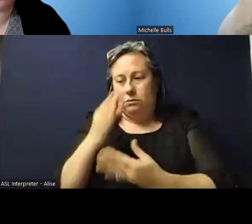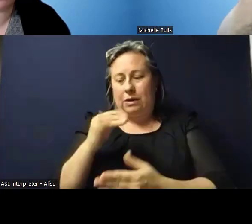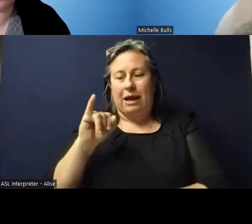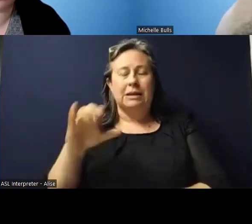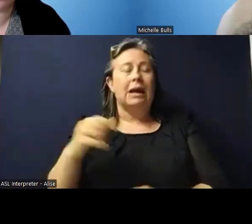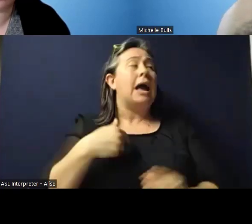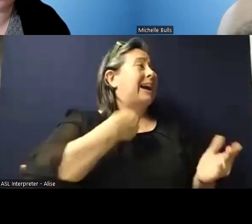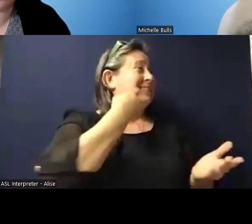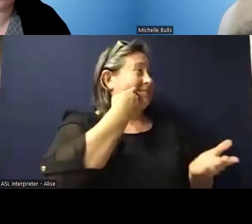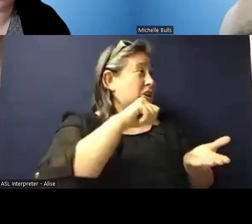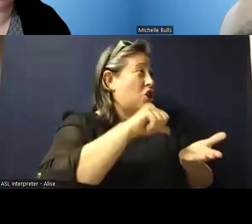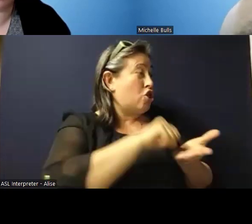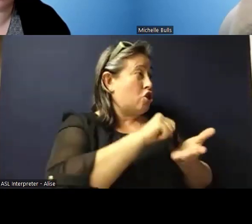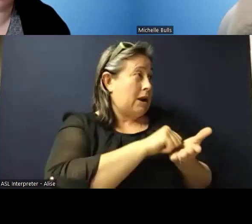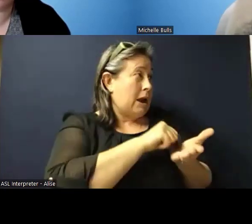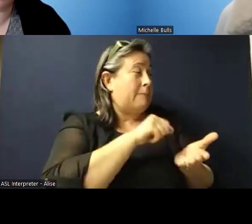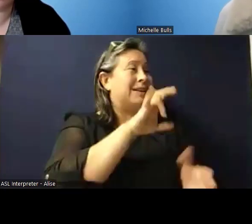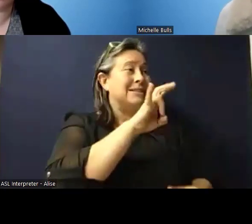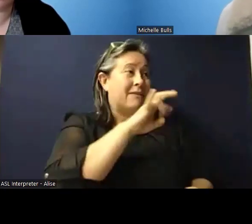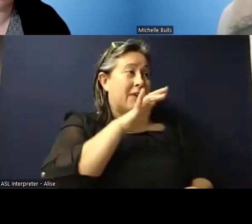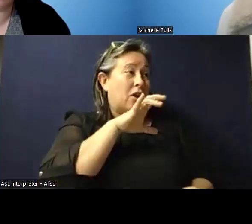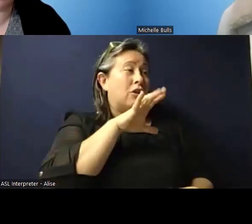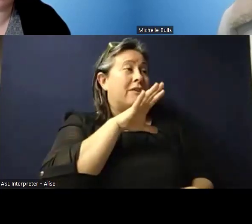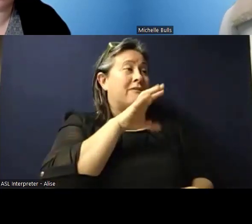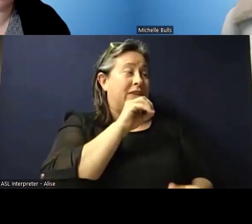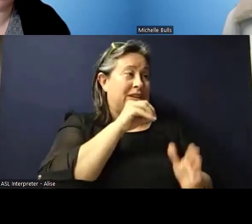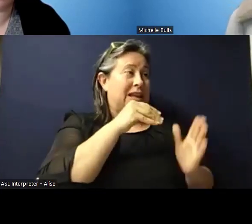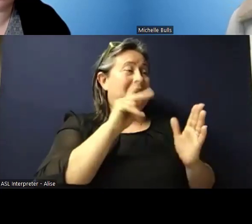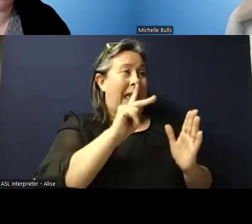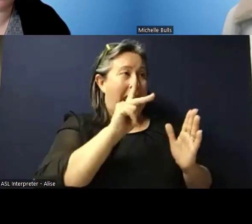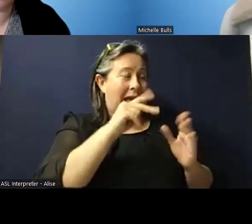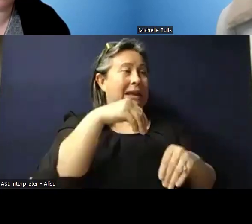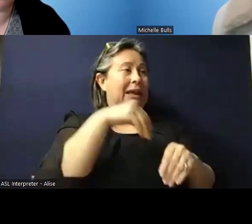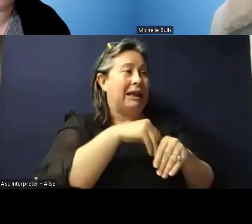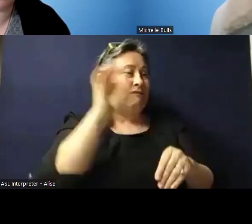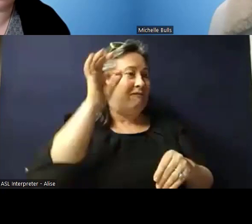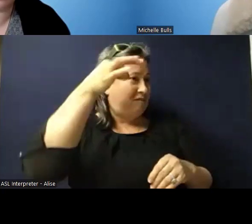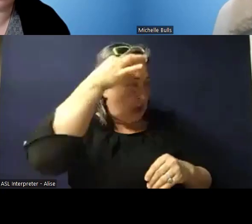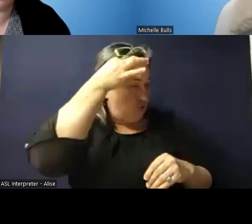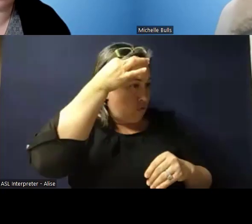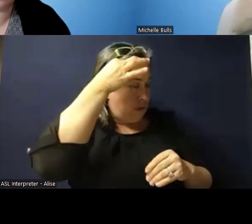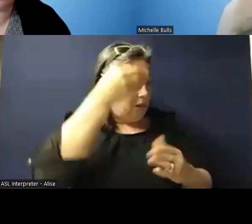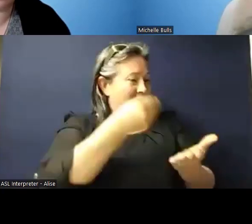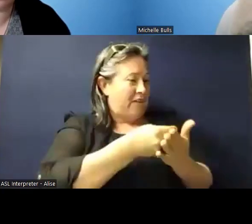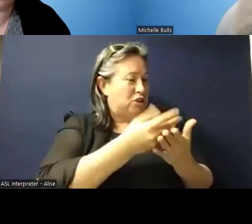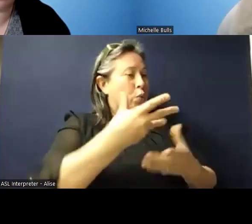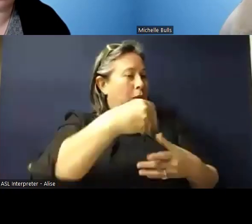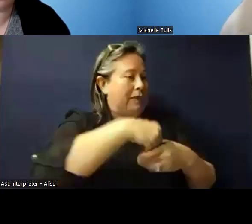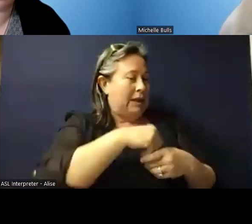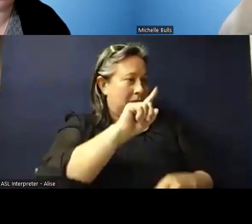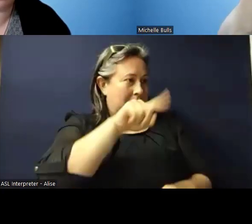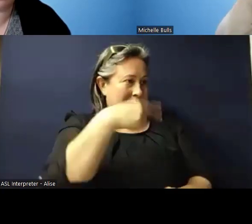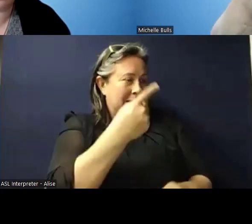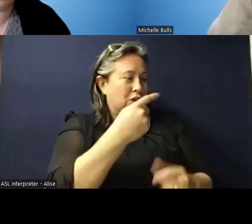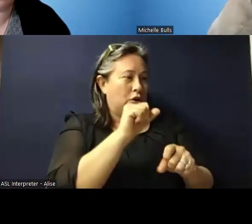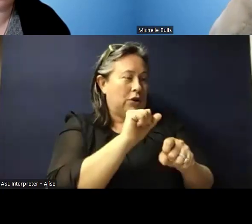It's 750K or more in federal funds in a single year, so we should probably modify the policy statement.